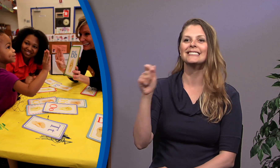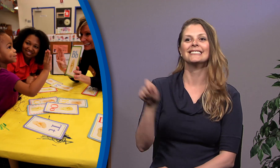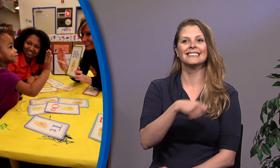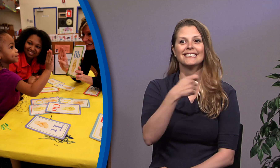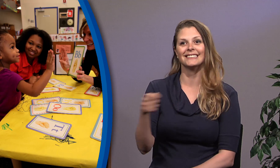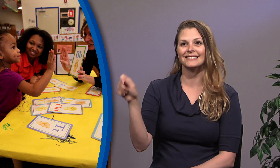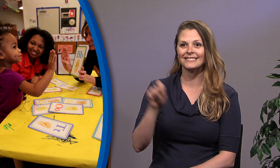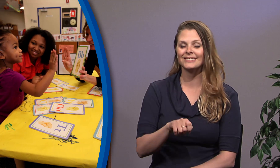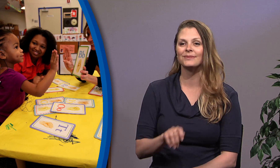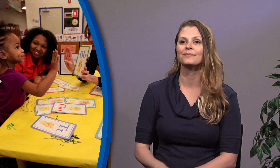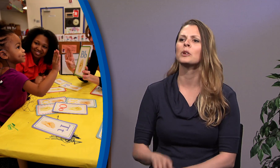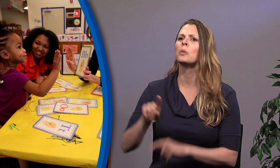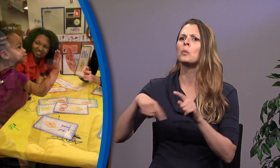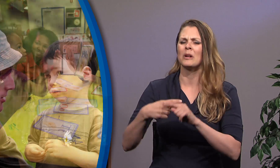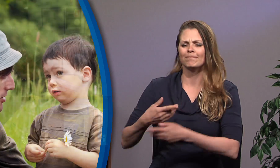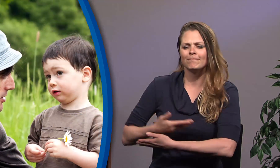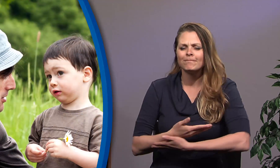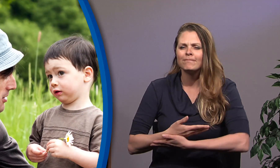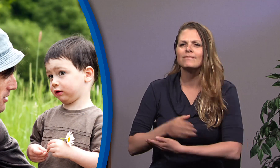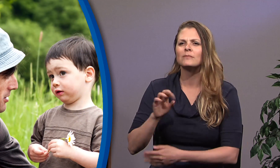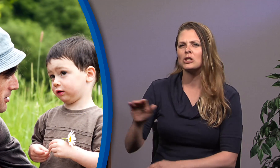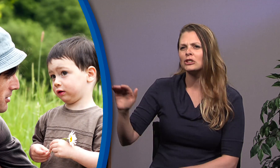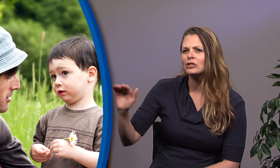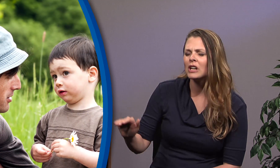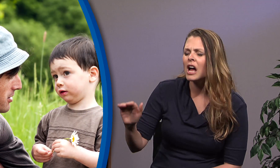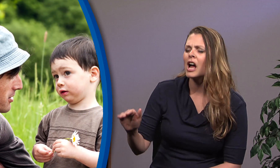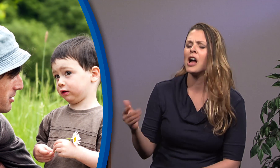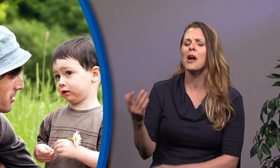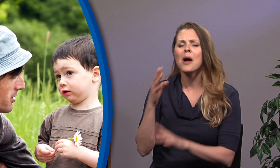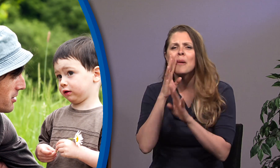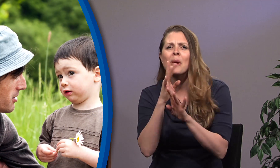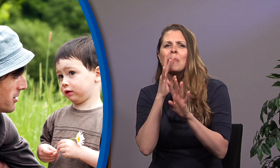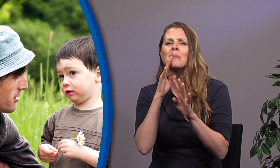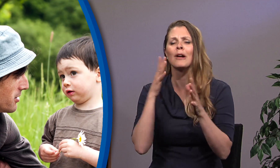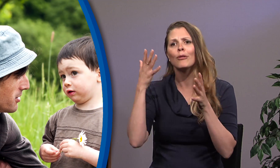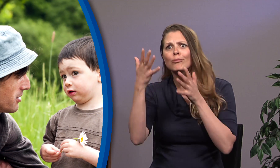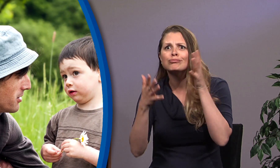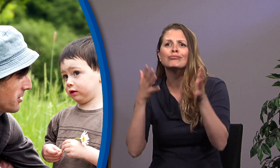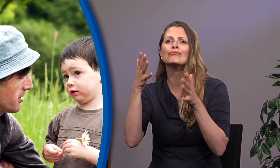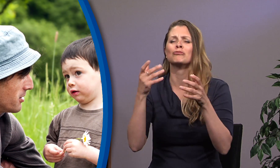when an infant or young child babbles, gestures, or cries,